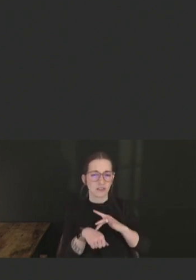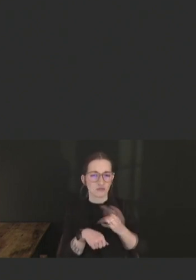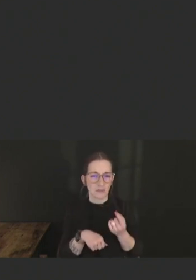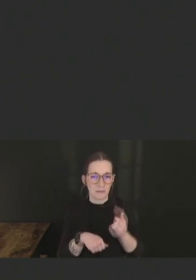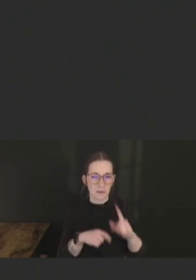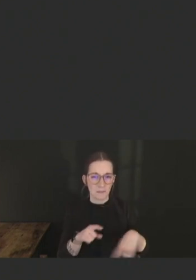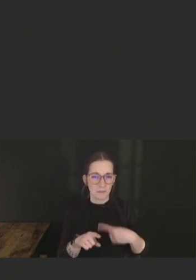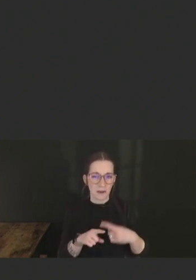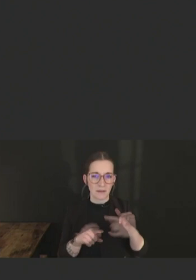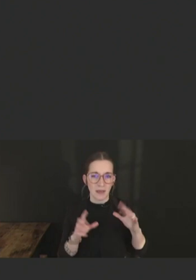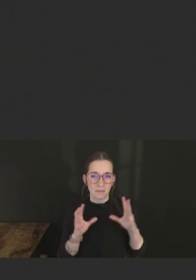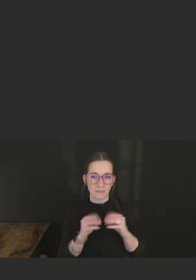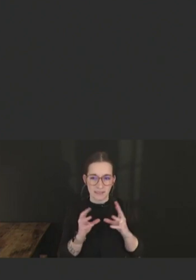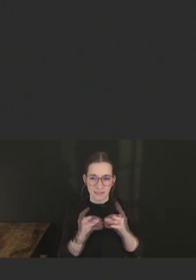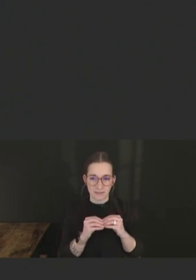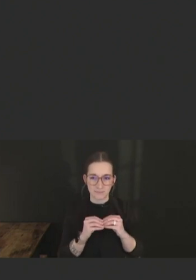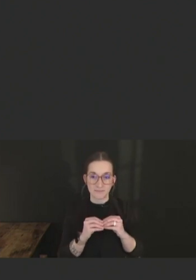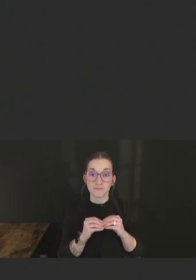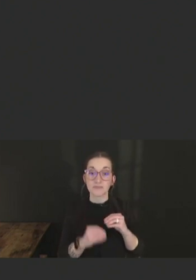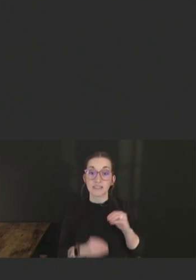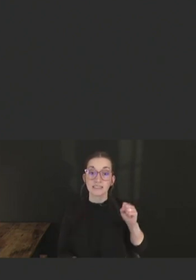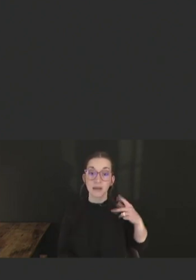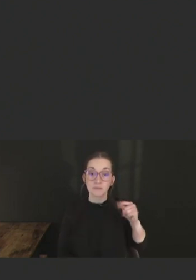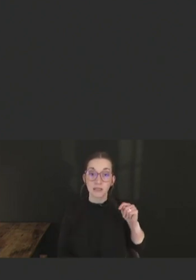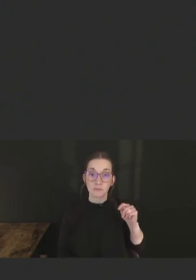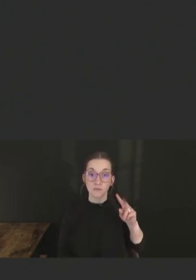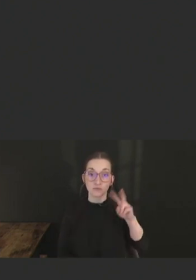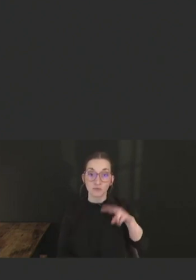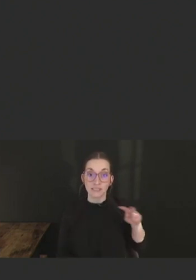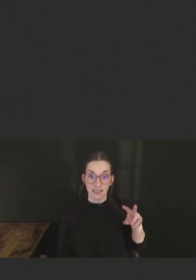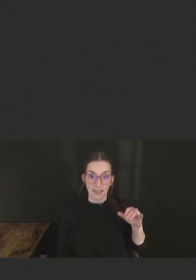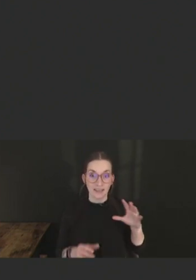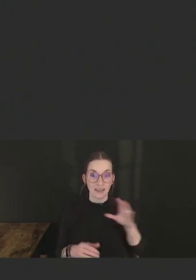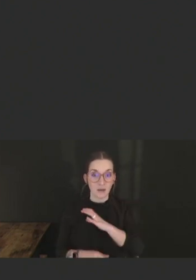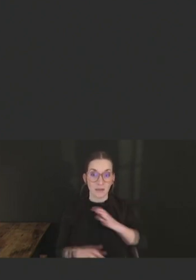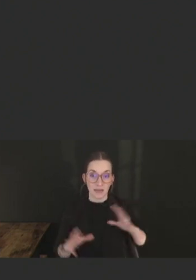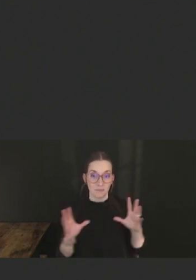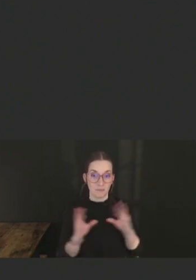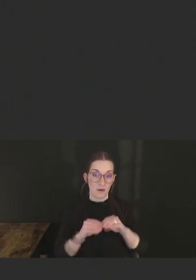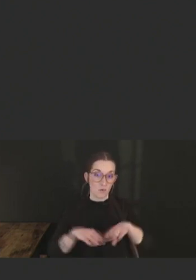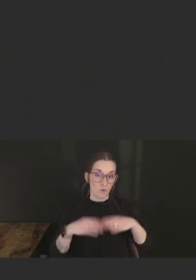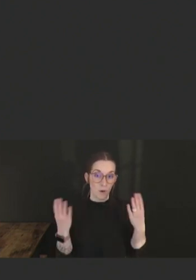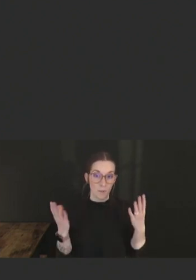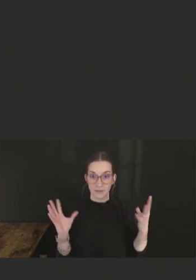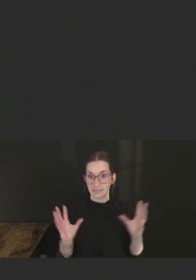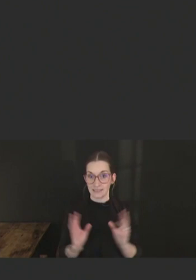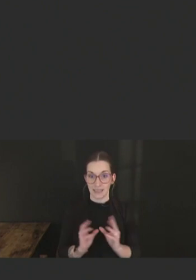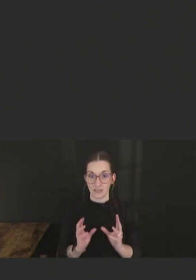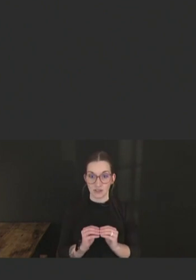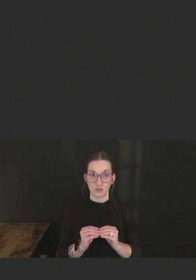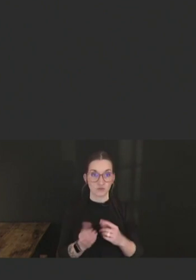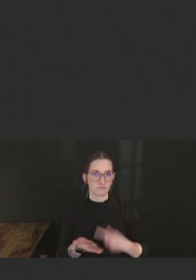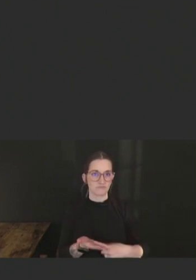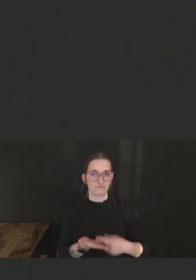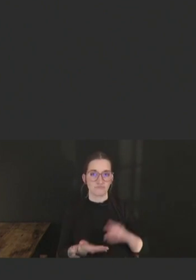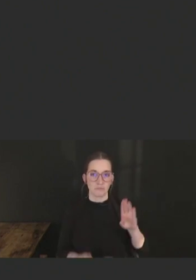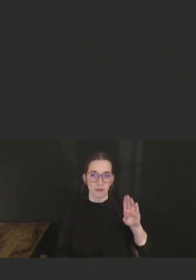On the 22nd of September, the committee met in open session to discuss the BLA from Rebiotix